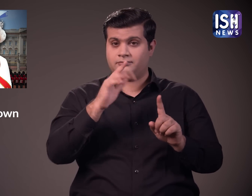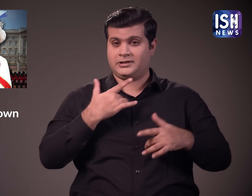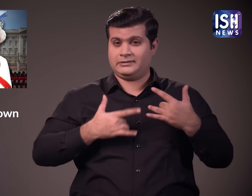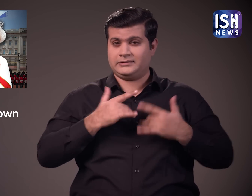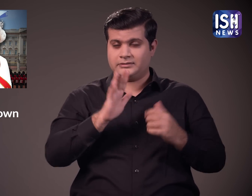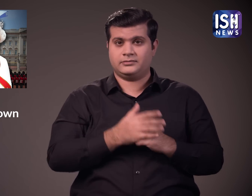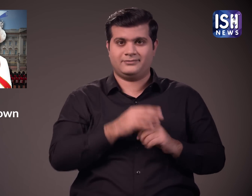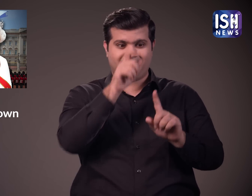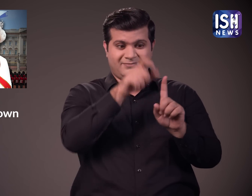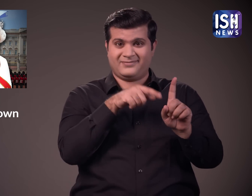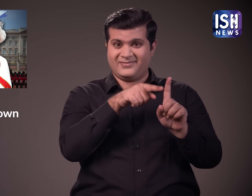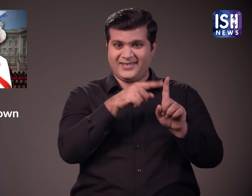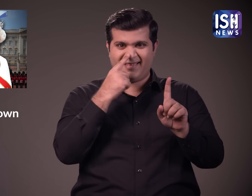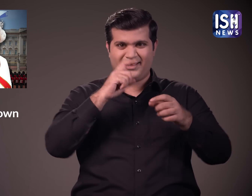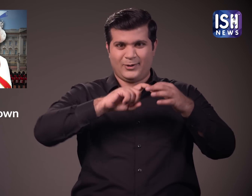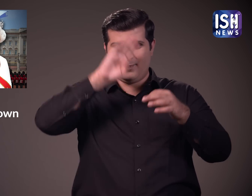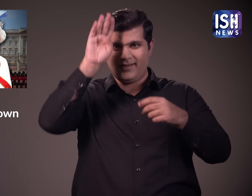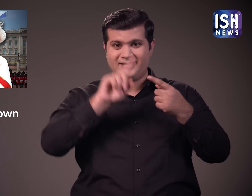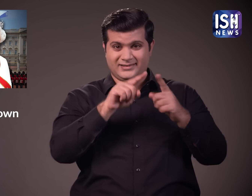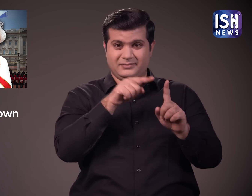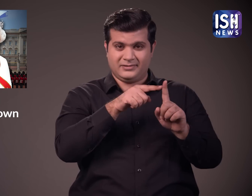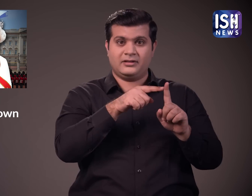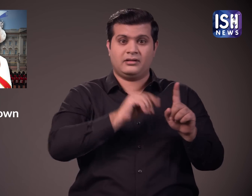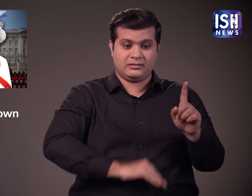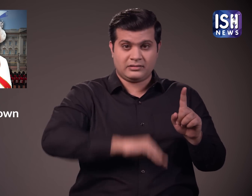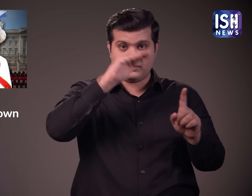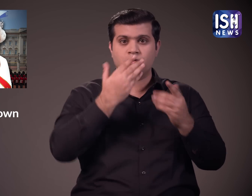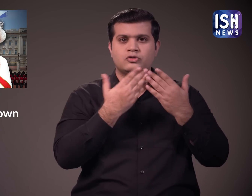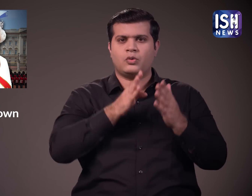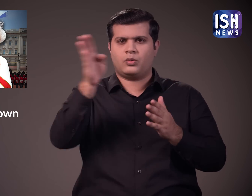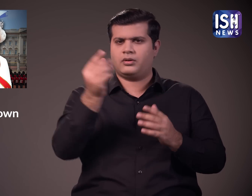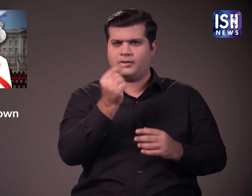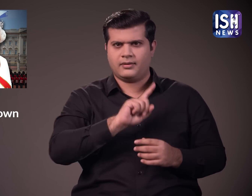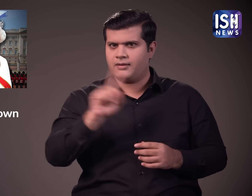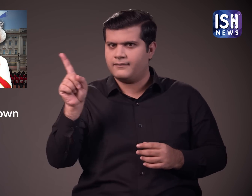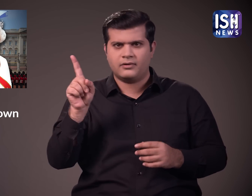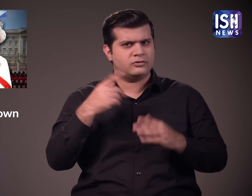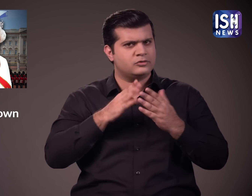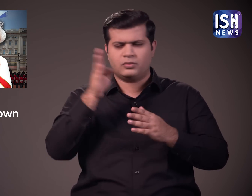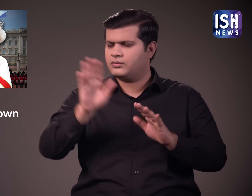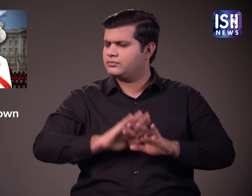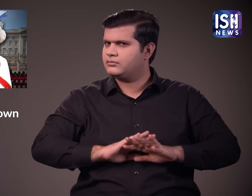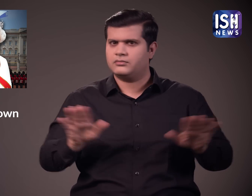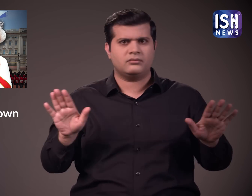In an interesting fact, Elizabeth never went to a public school.